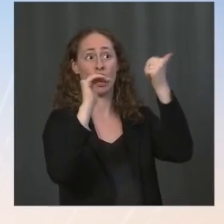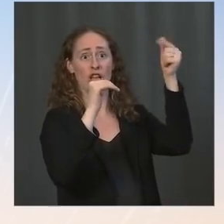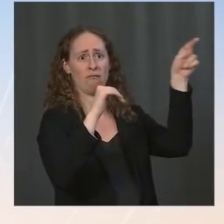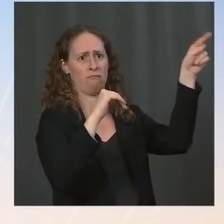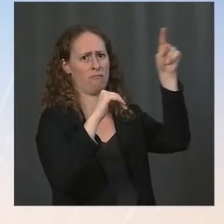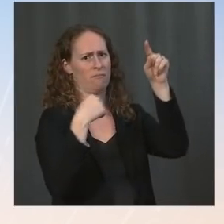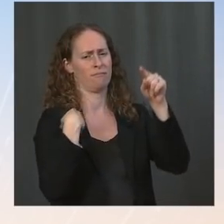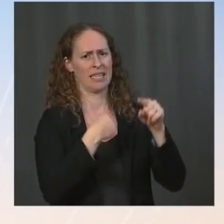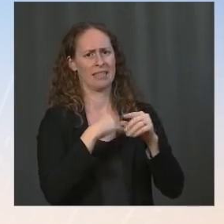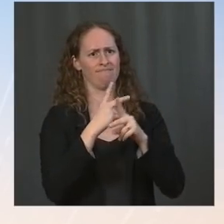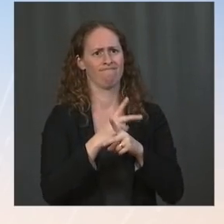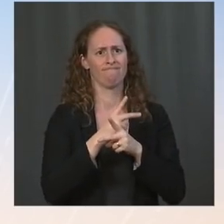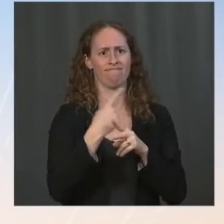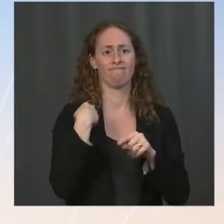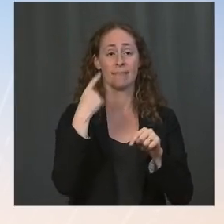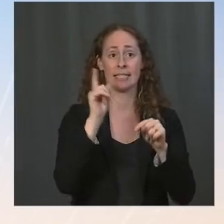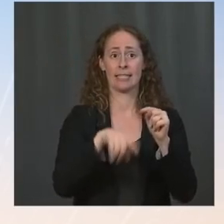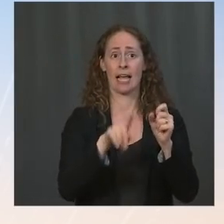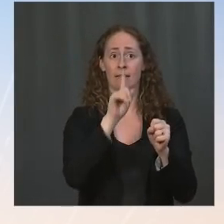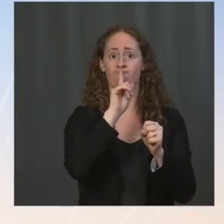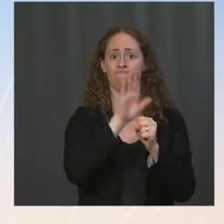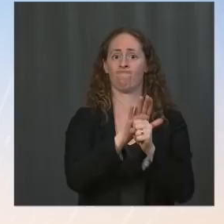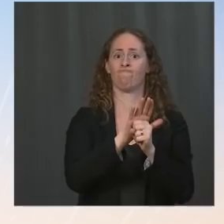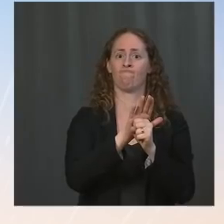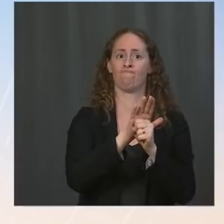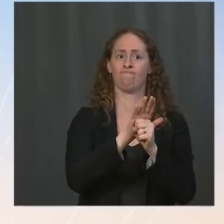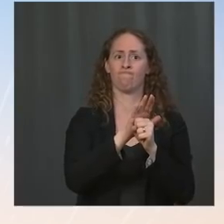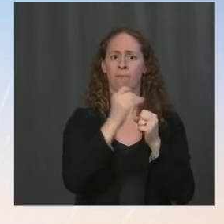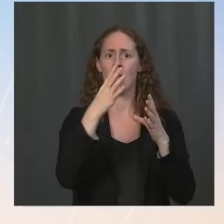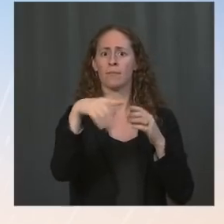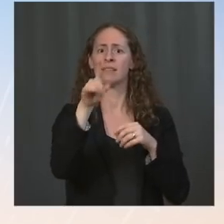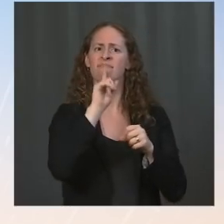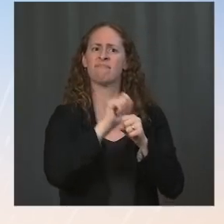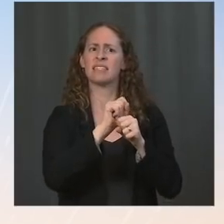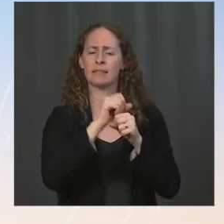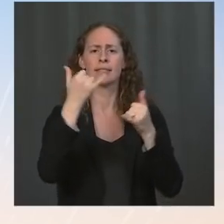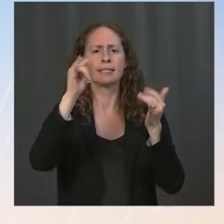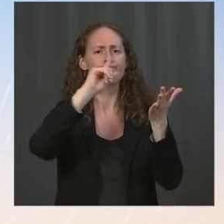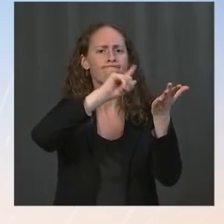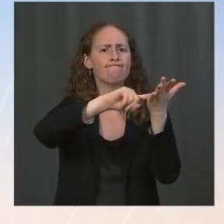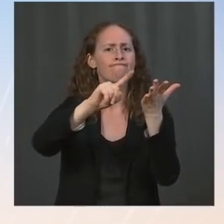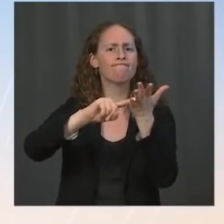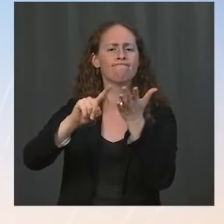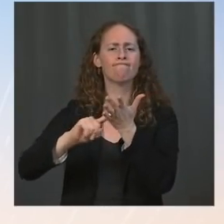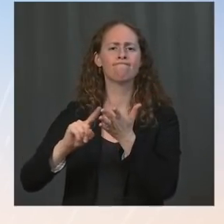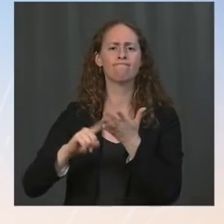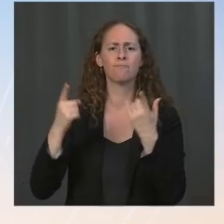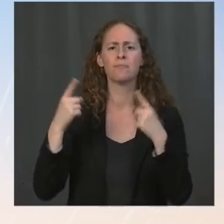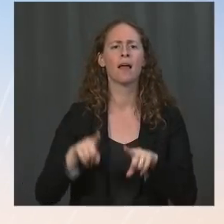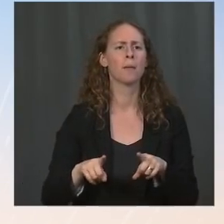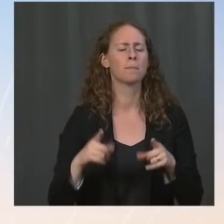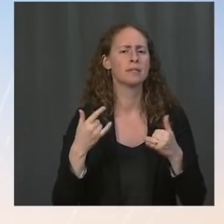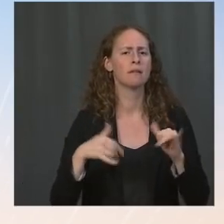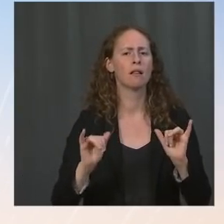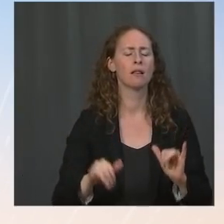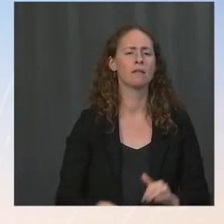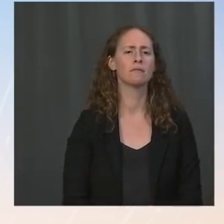or cases of civilian casualties in this case. There is an investigation. I will note that in the CENTCOM statement that they put out yesterday, what they --